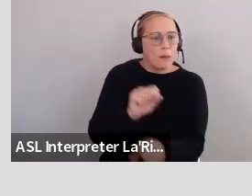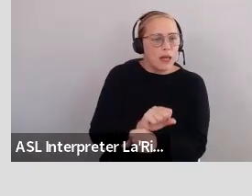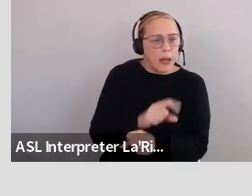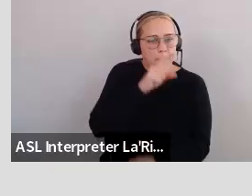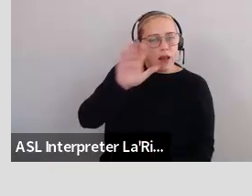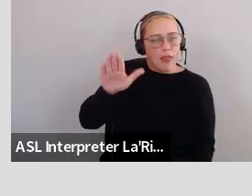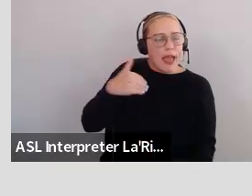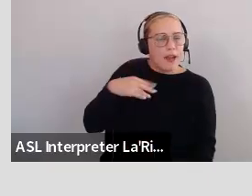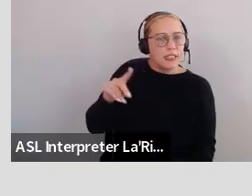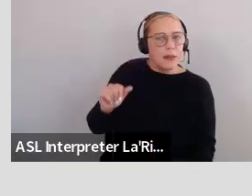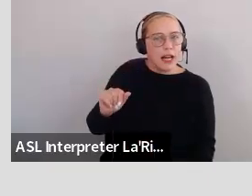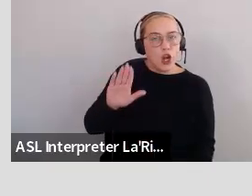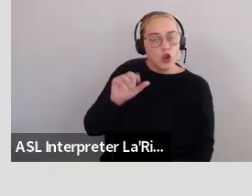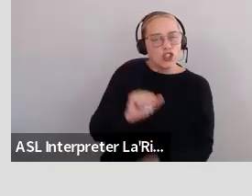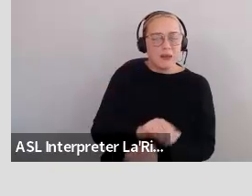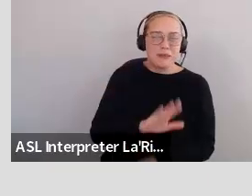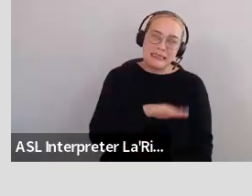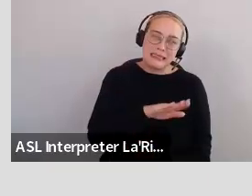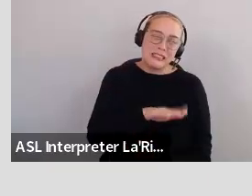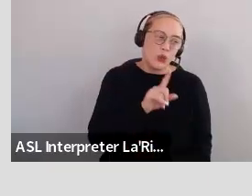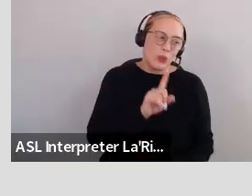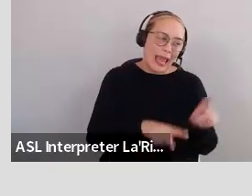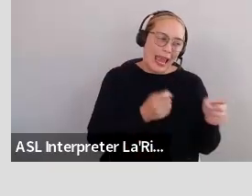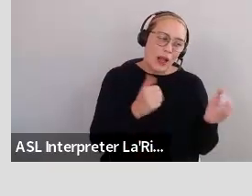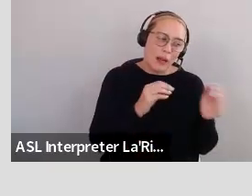Let's say you have to take your kid to several doctors appointments because